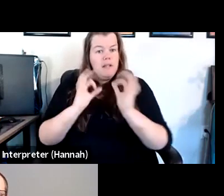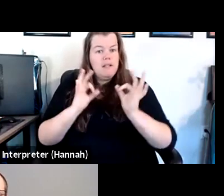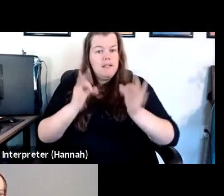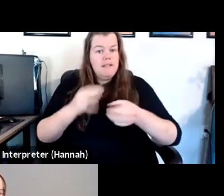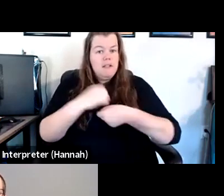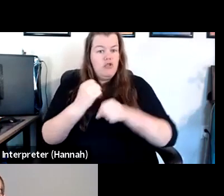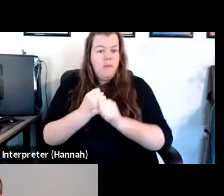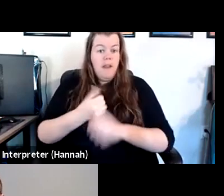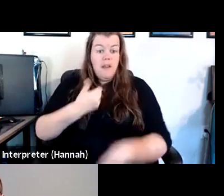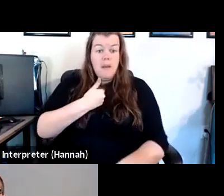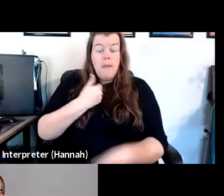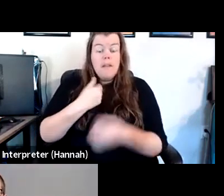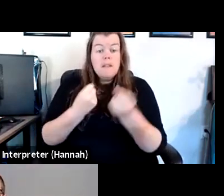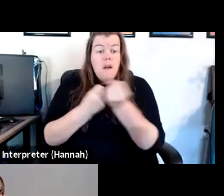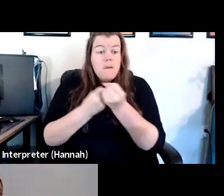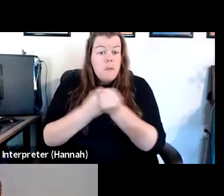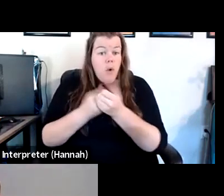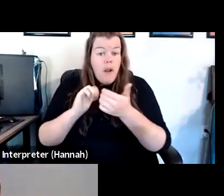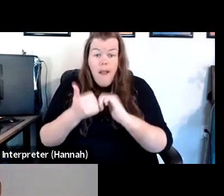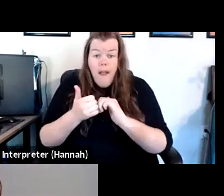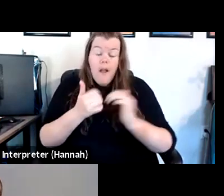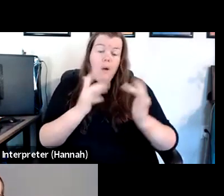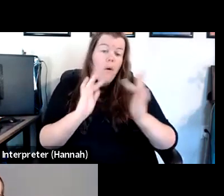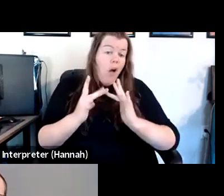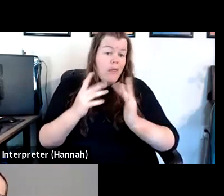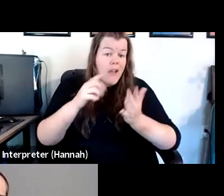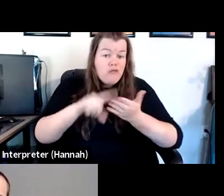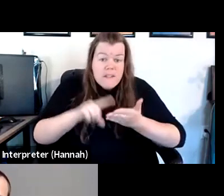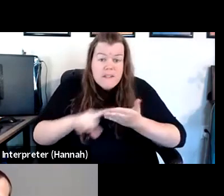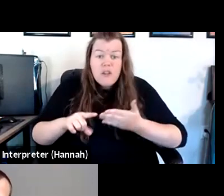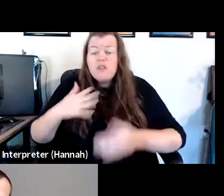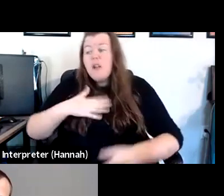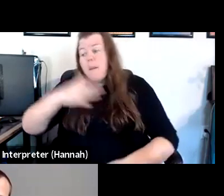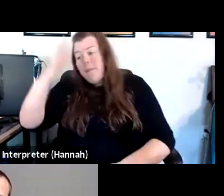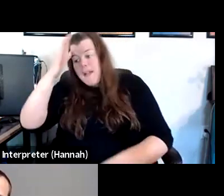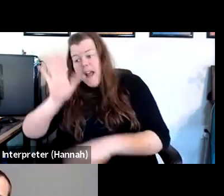the process by the online research, my dad's advice and negotiation skills, and the sales team.